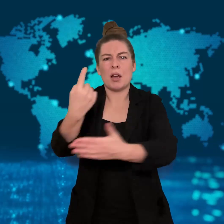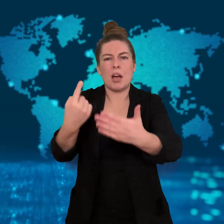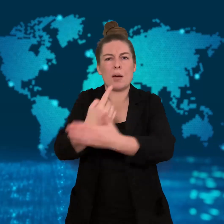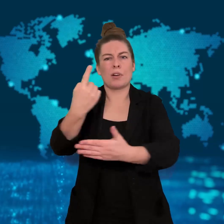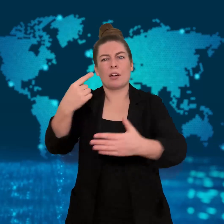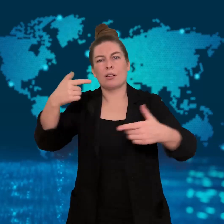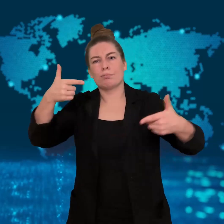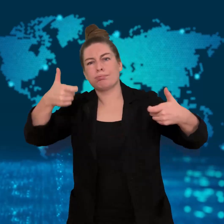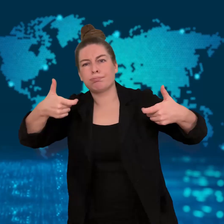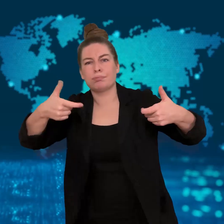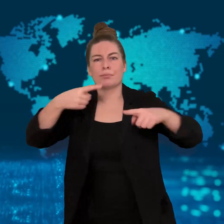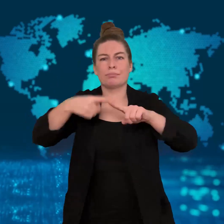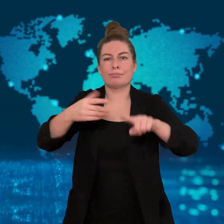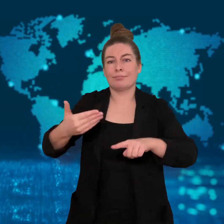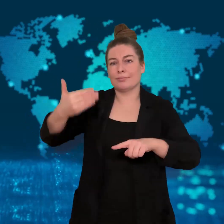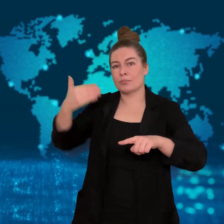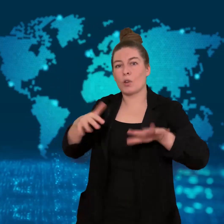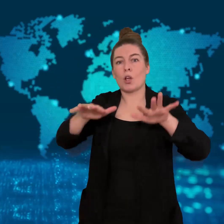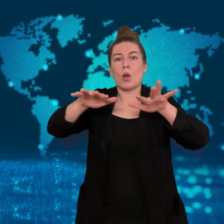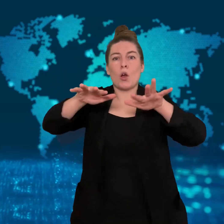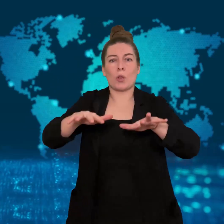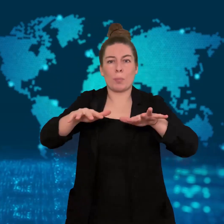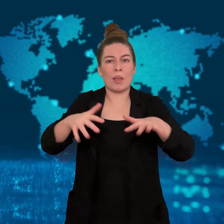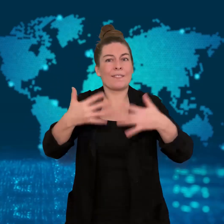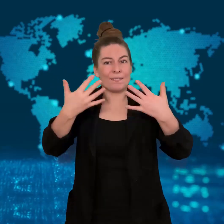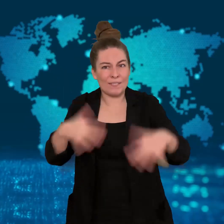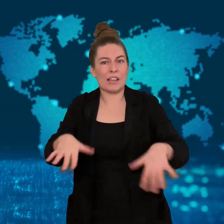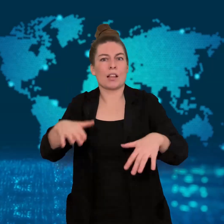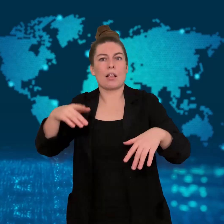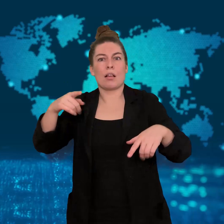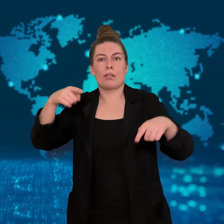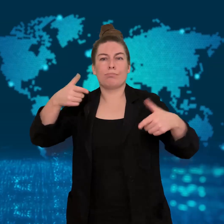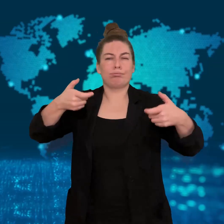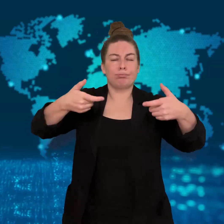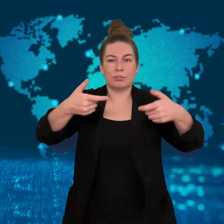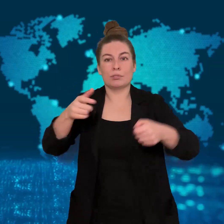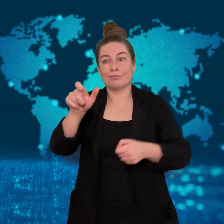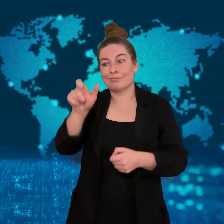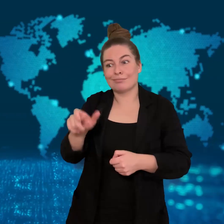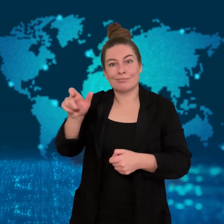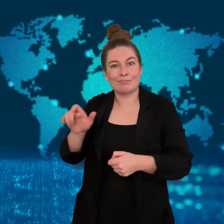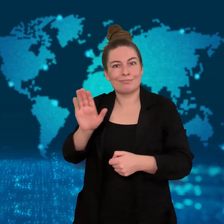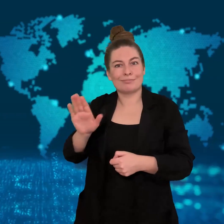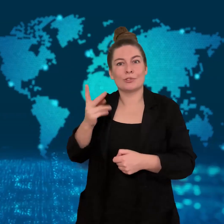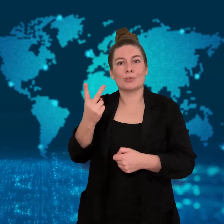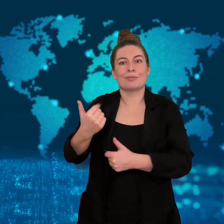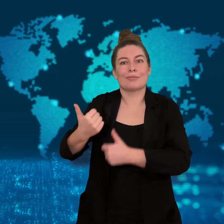One attack killed two blue helmets in October.